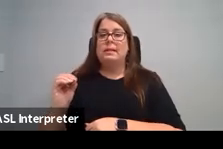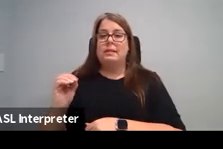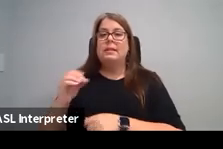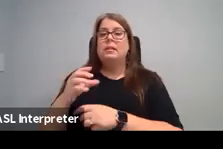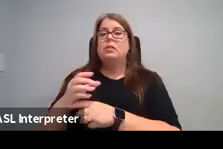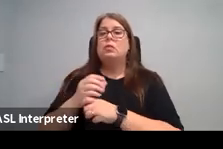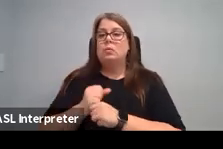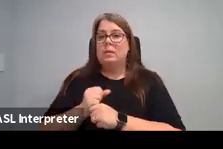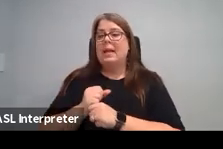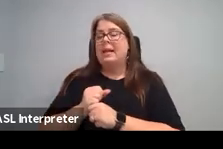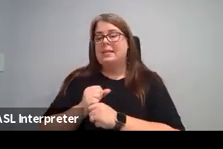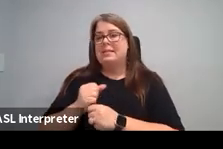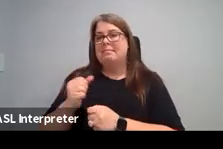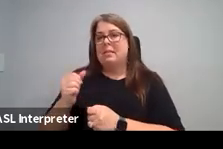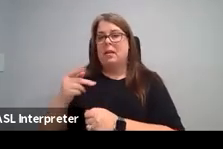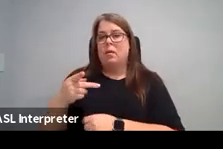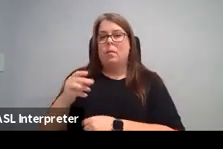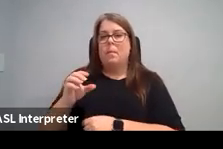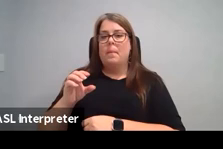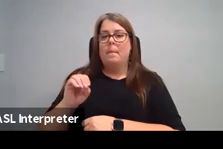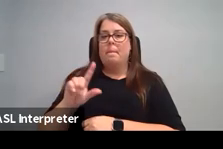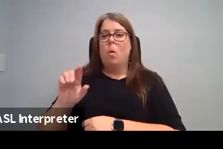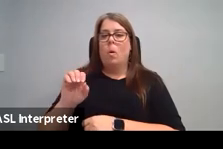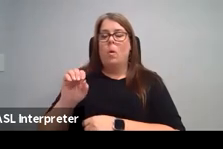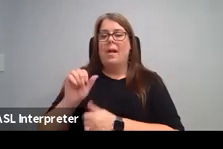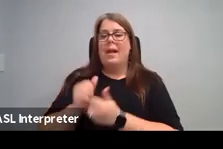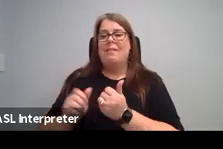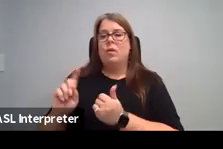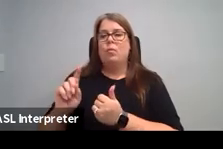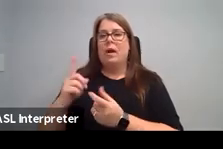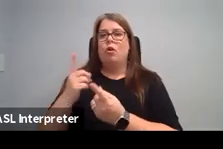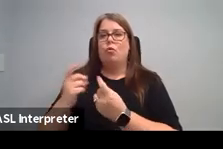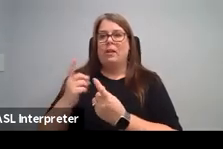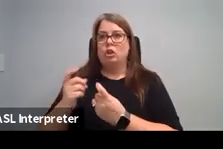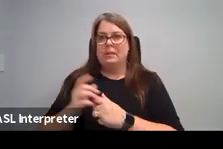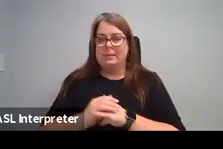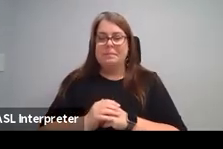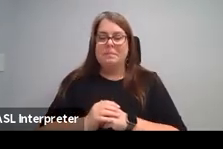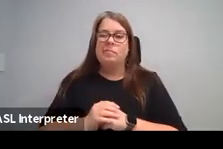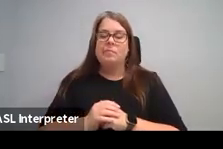Allison Frenzel : So we're going to give you a second with these two resources. So we'll hold this slide up for just a minute, as people continue to enter